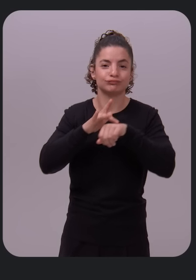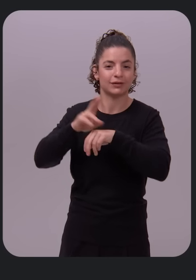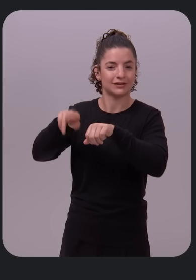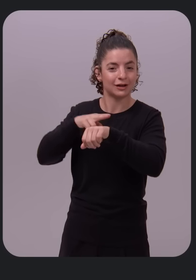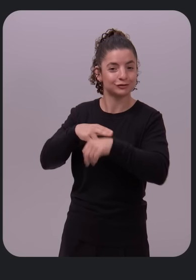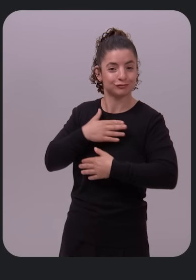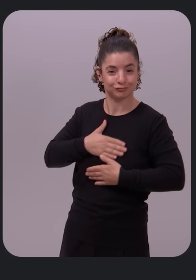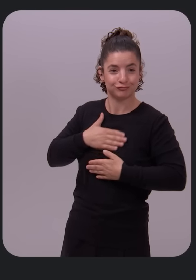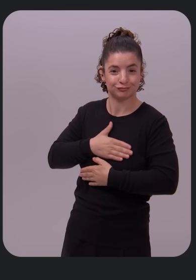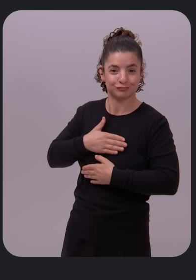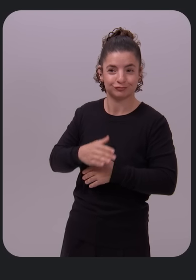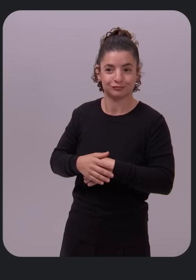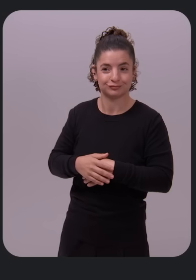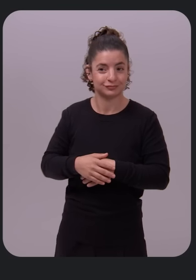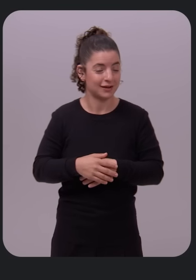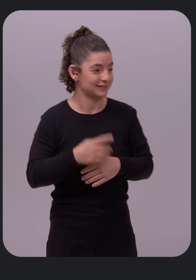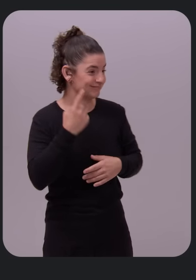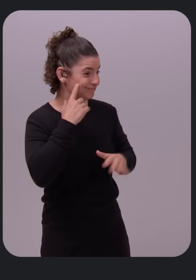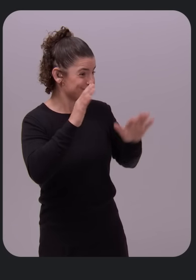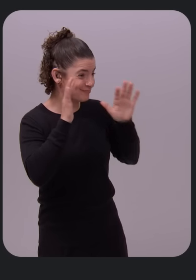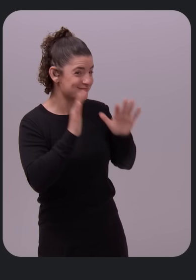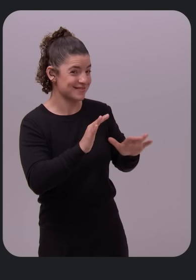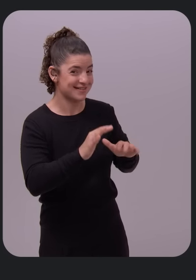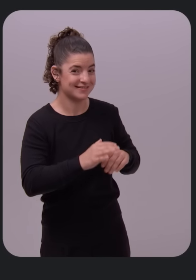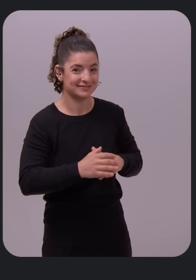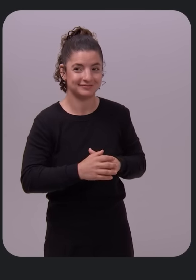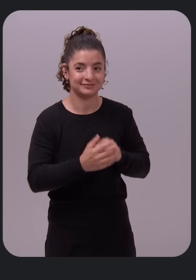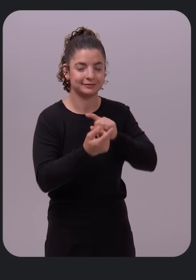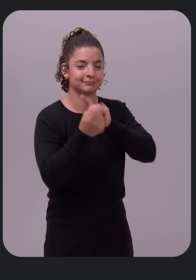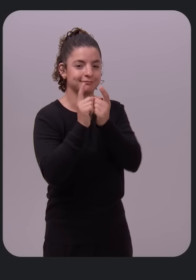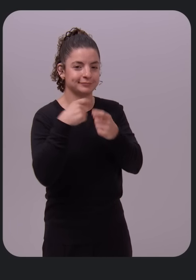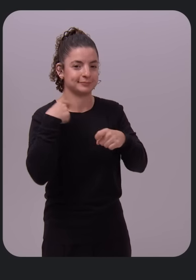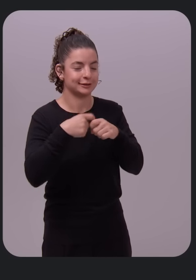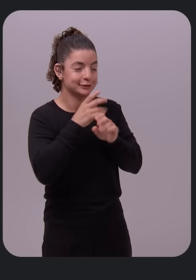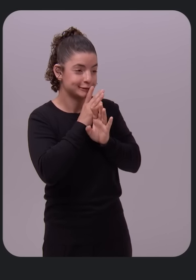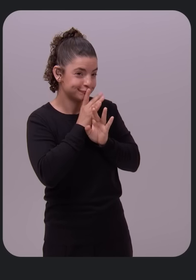That sounds great. [SPEAKING SPANISH] [END PLAYBACK]